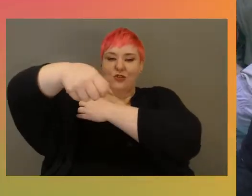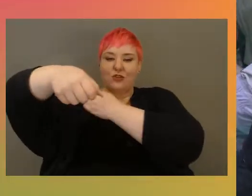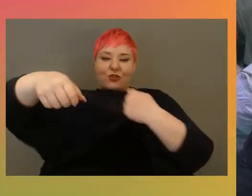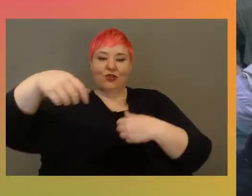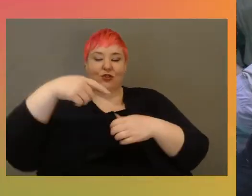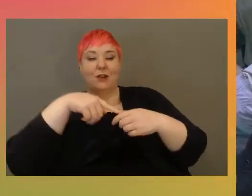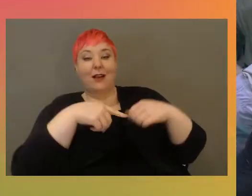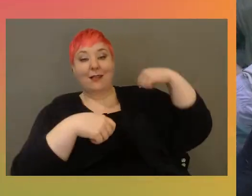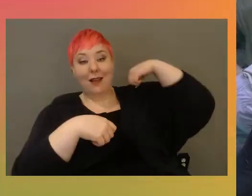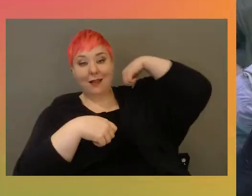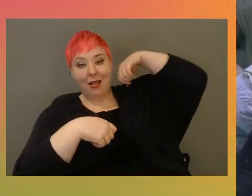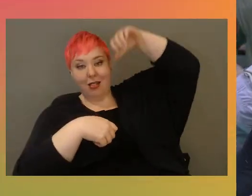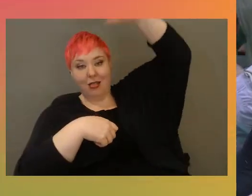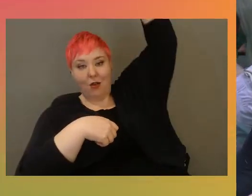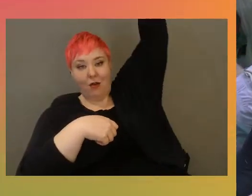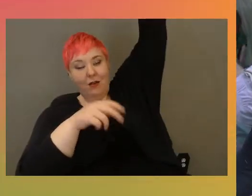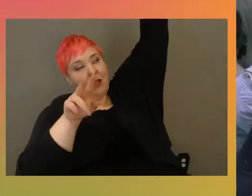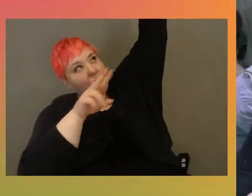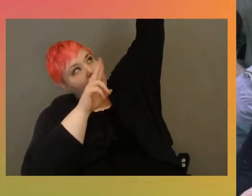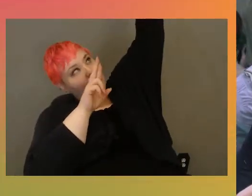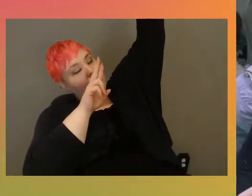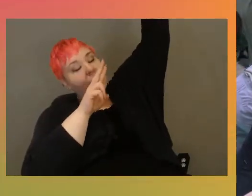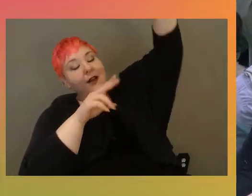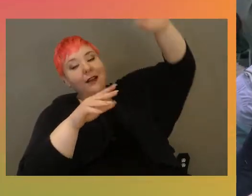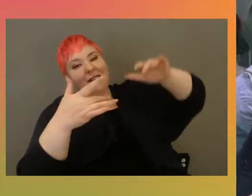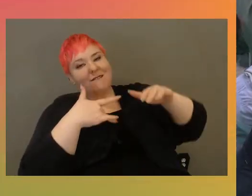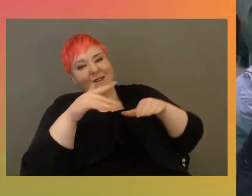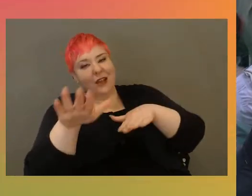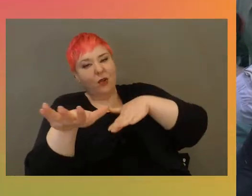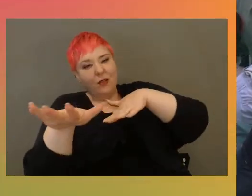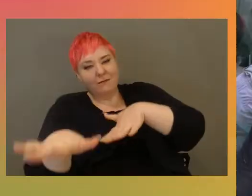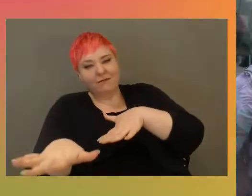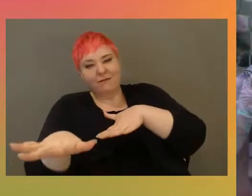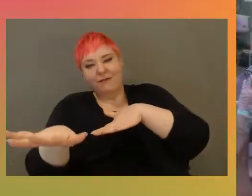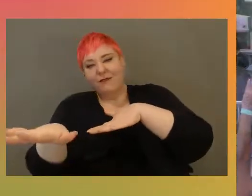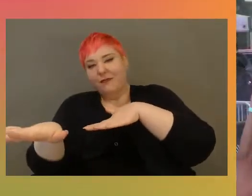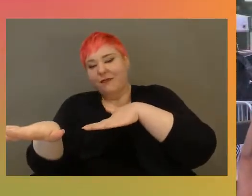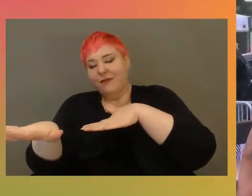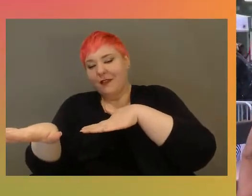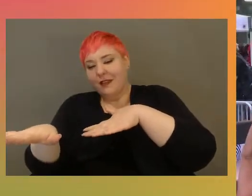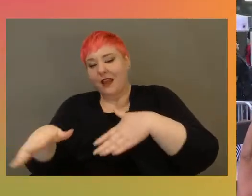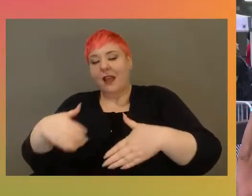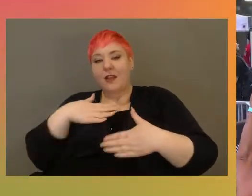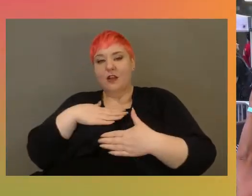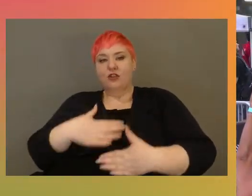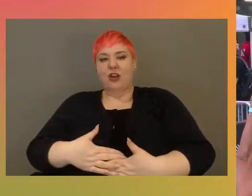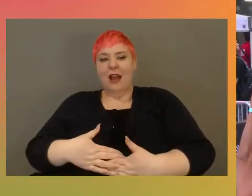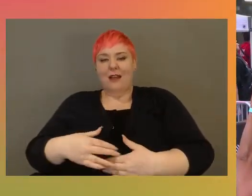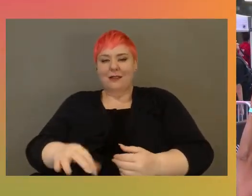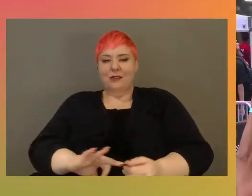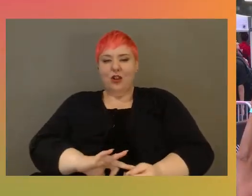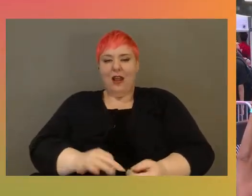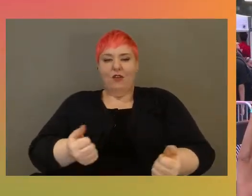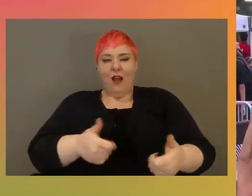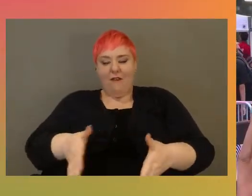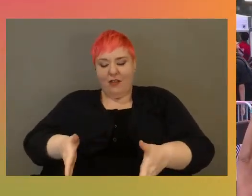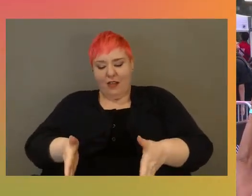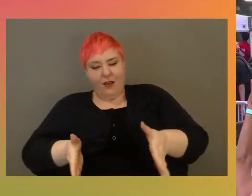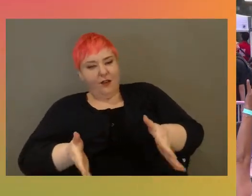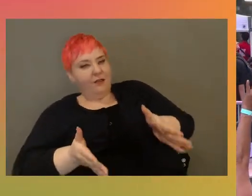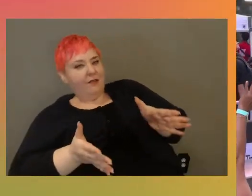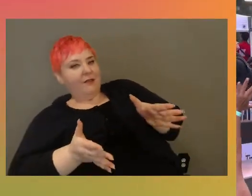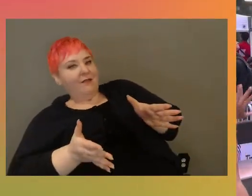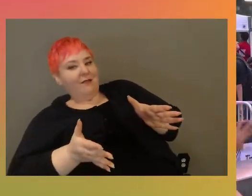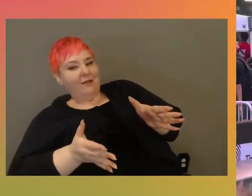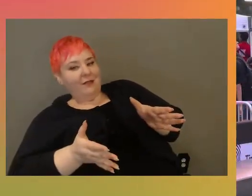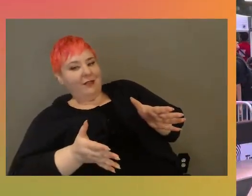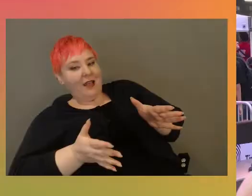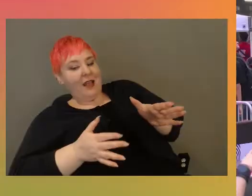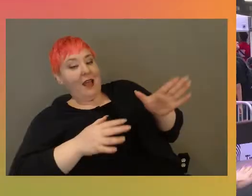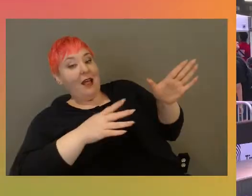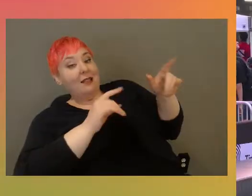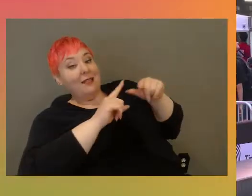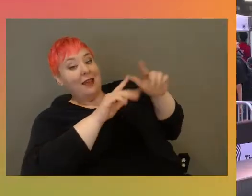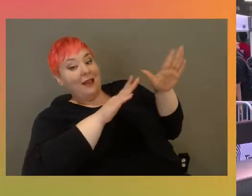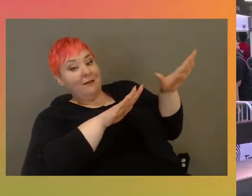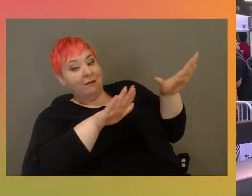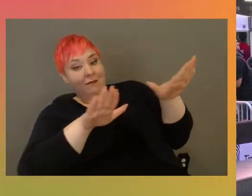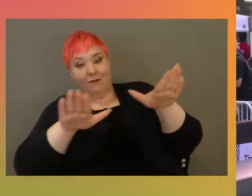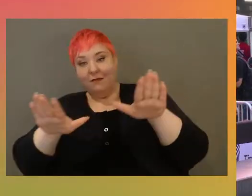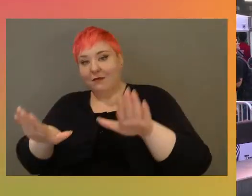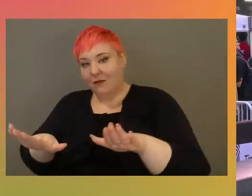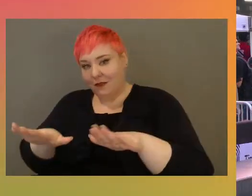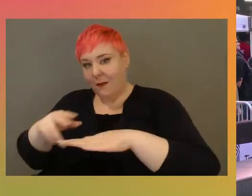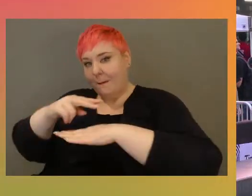BOTH SIDES OF THE LEG, TOP ARM